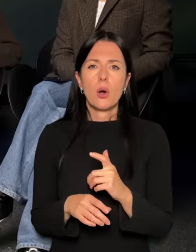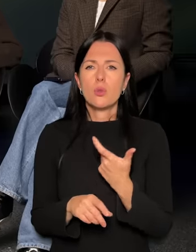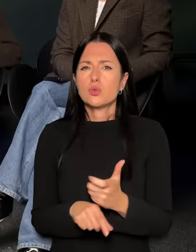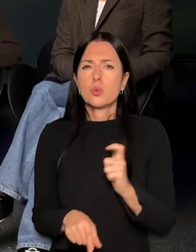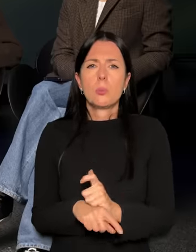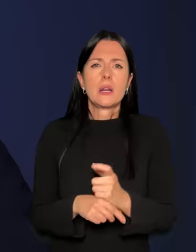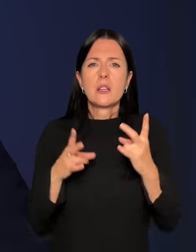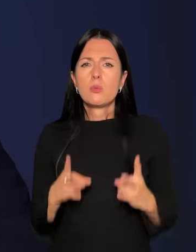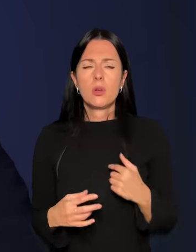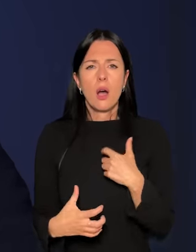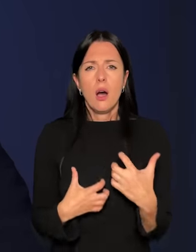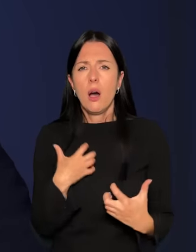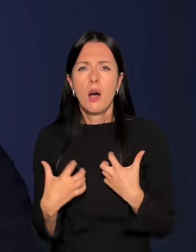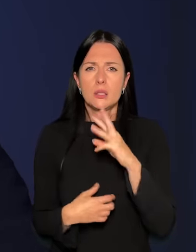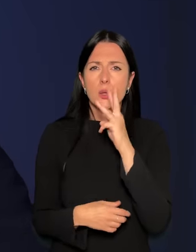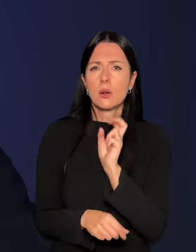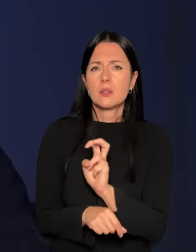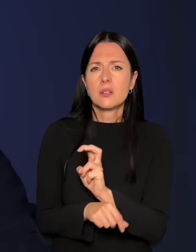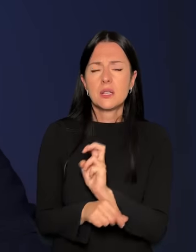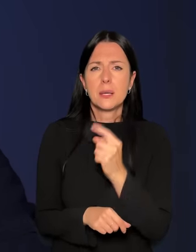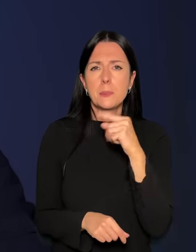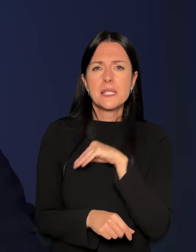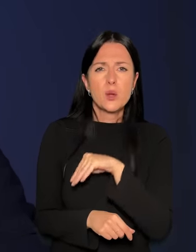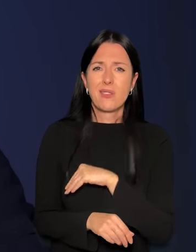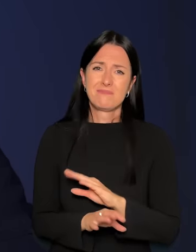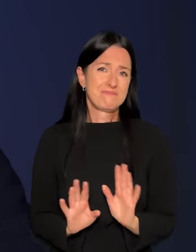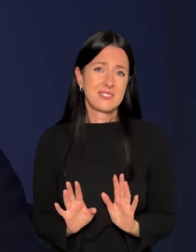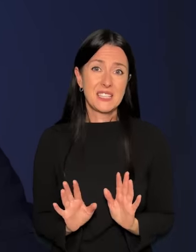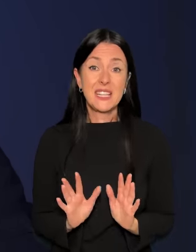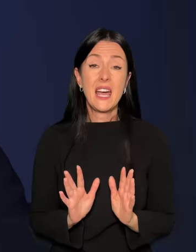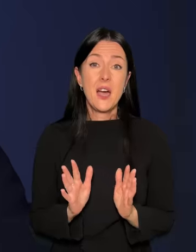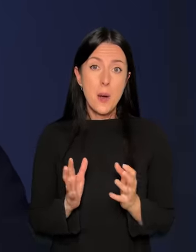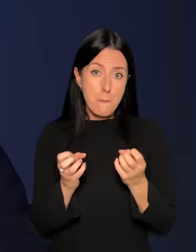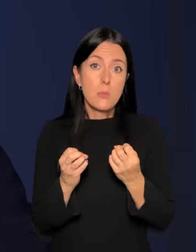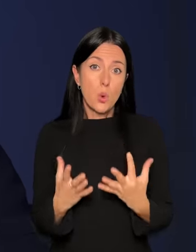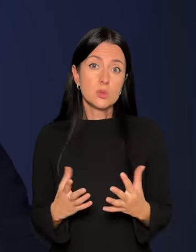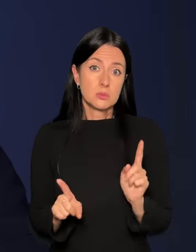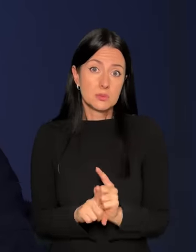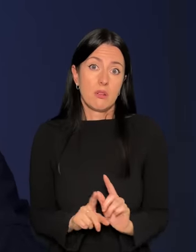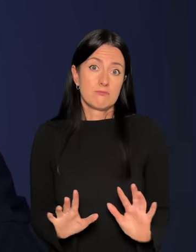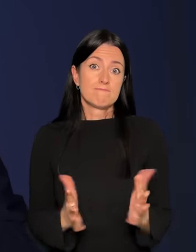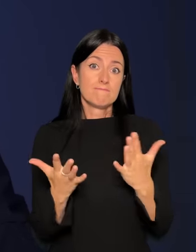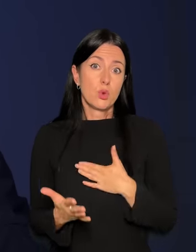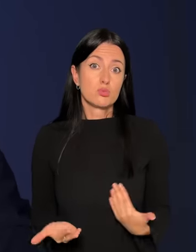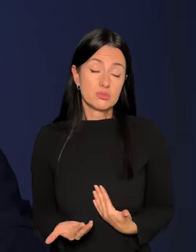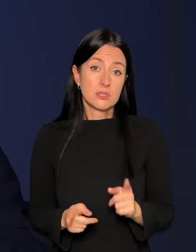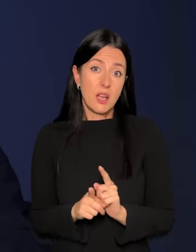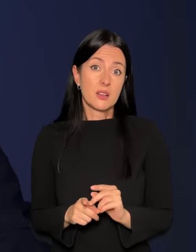where I had to struggle with it. I went to a psychologist for three years. No. It's just an event in my life, a story that happened to me.